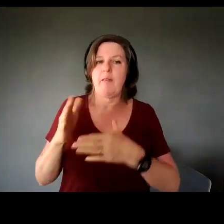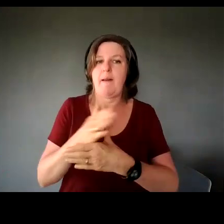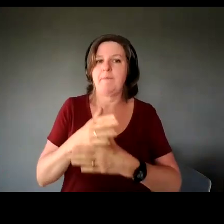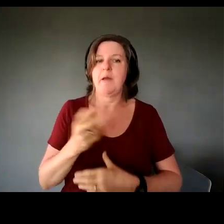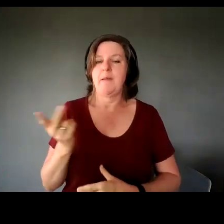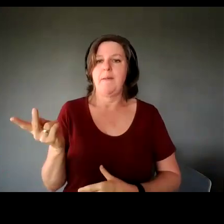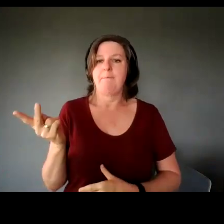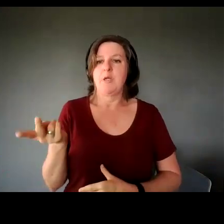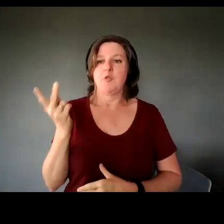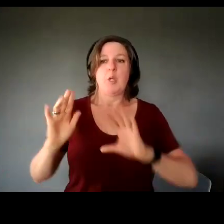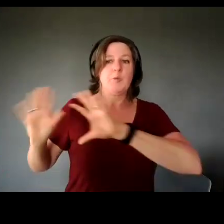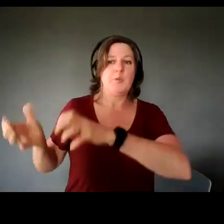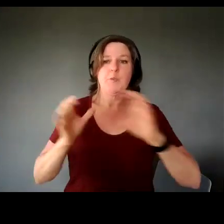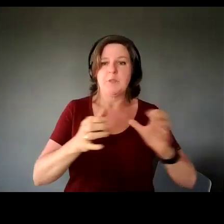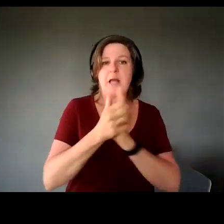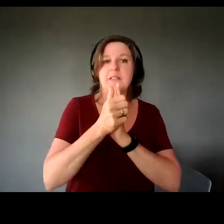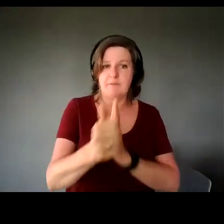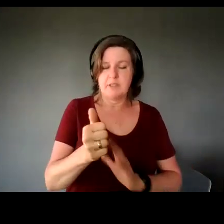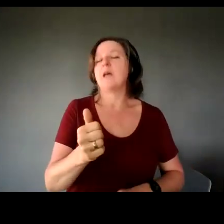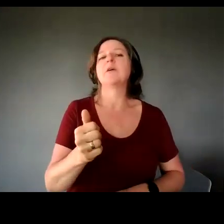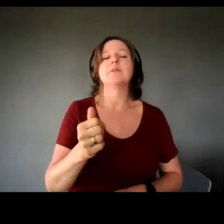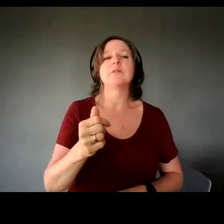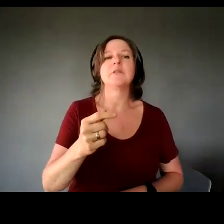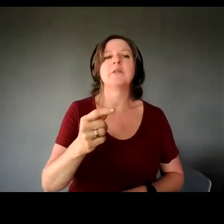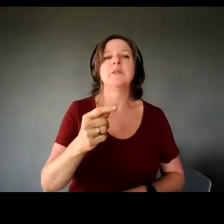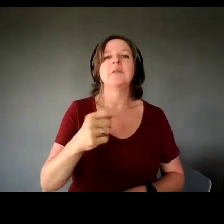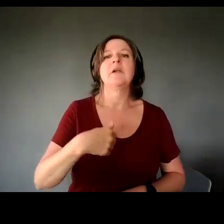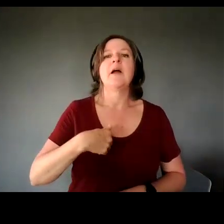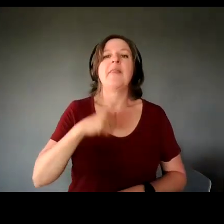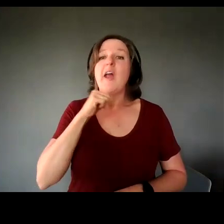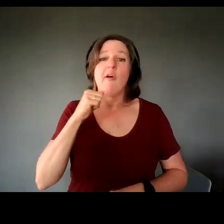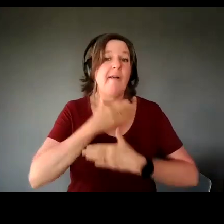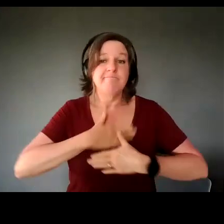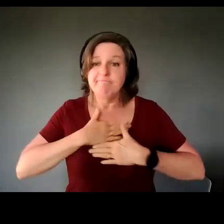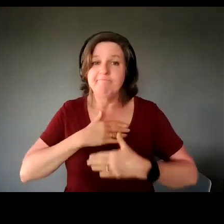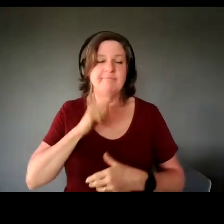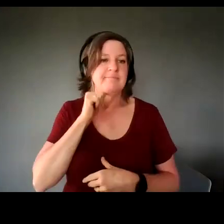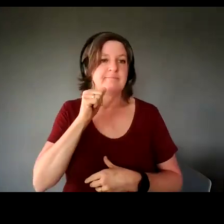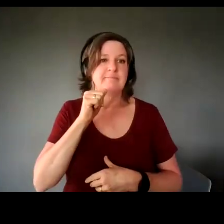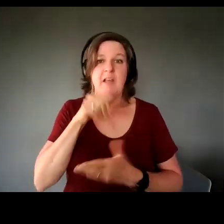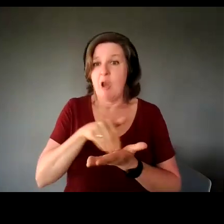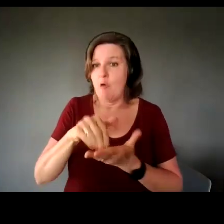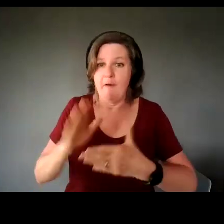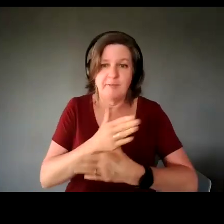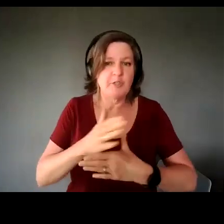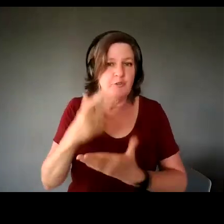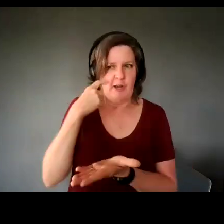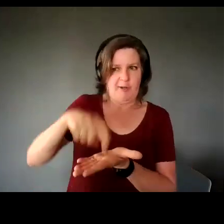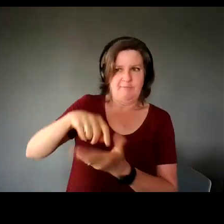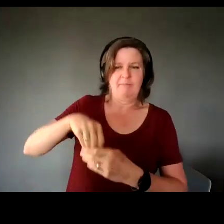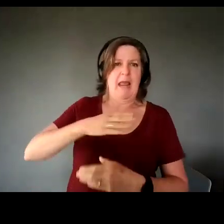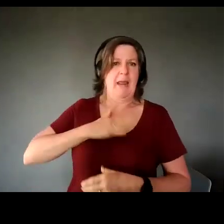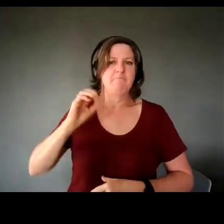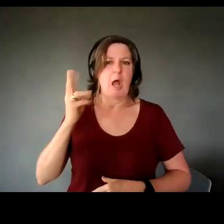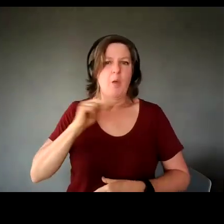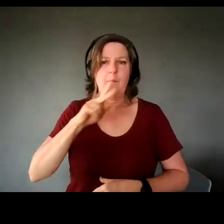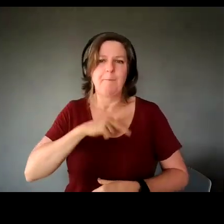unappreciated and not shared. And I've recognized these within my own personal journey